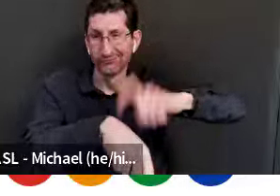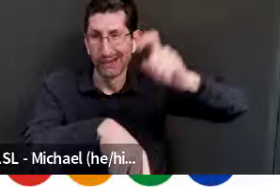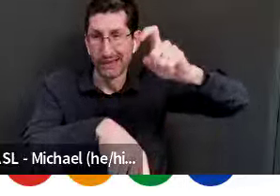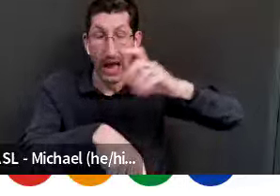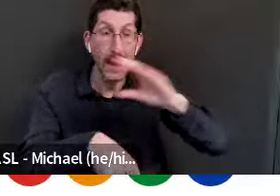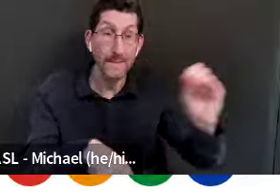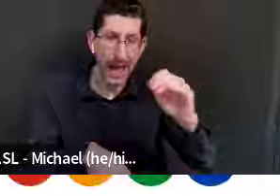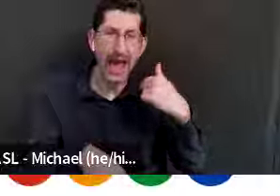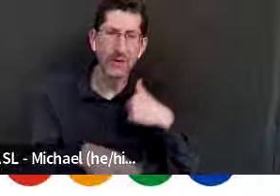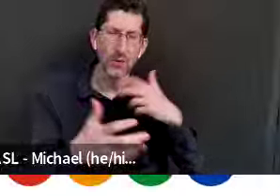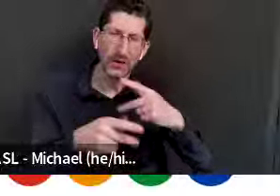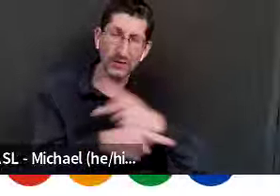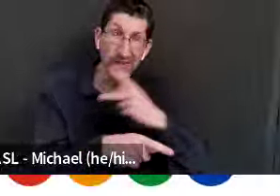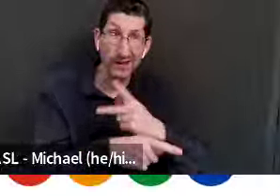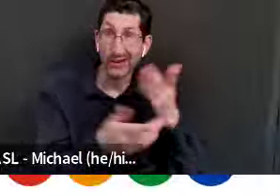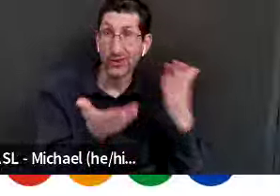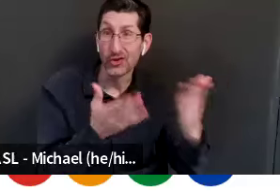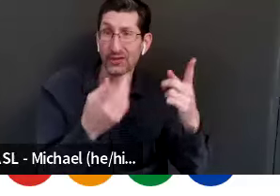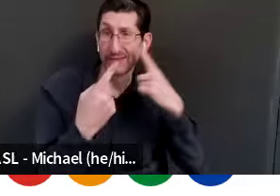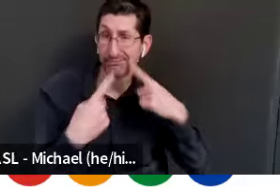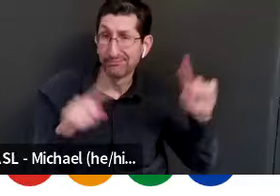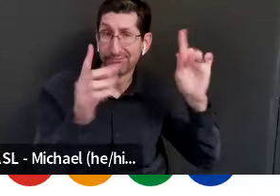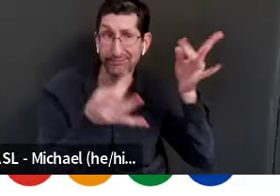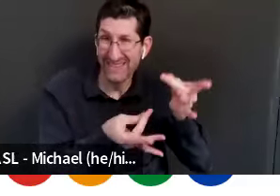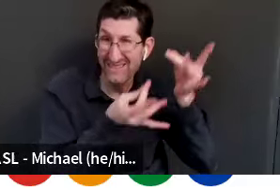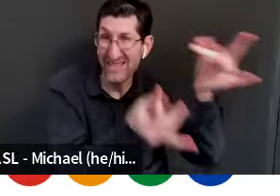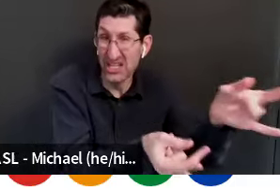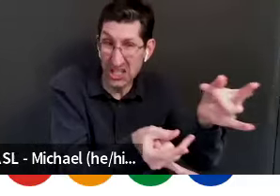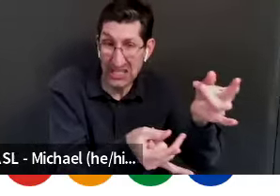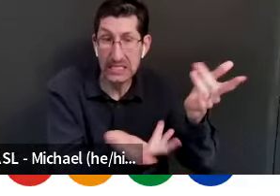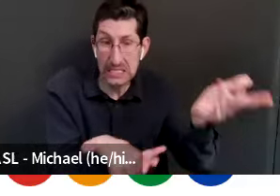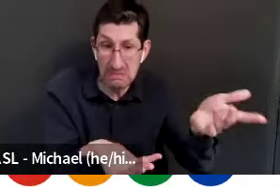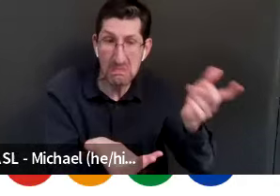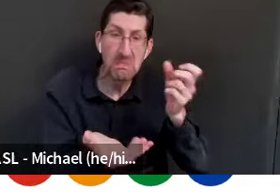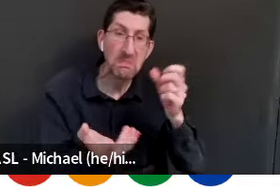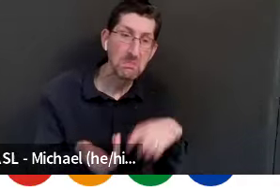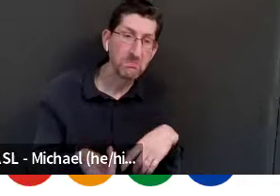TALKING ABOUT SOME OF THE MEASURES -- WHEN WE TALK ABOUT SERVICE EFFICIENCY AND PRODUCTIVITY.